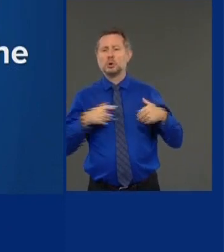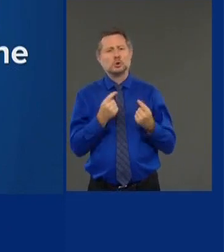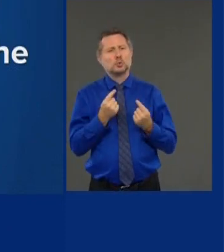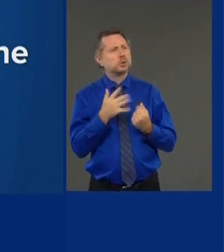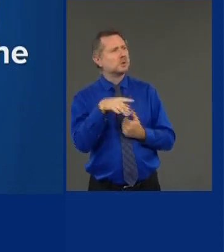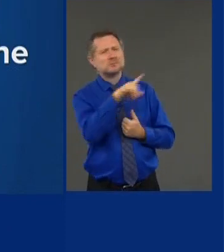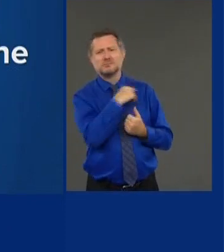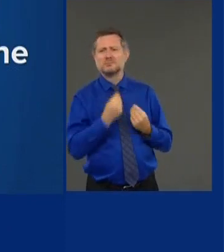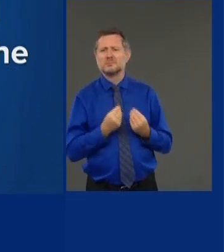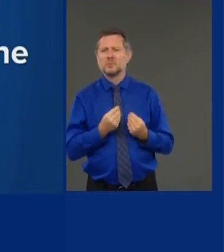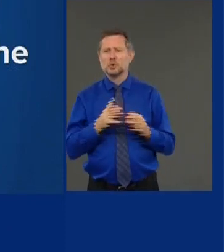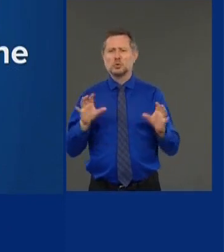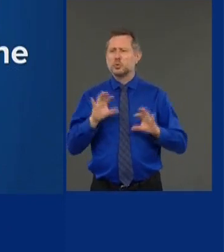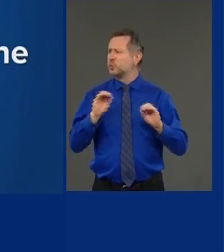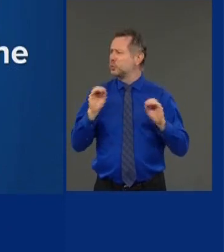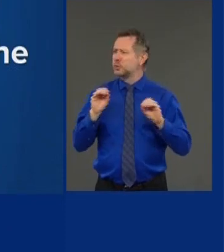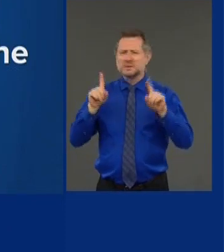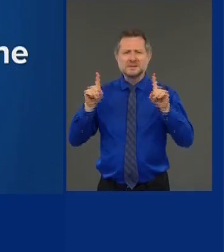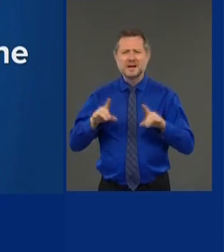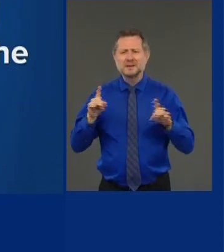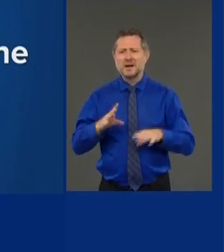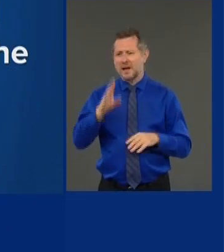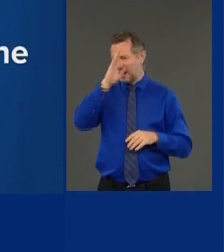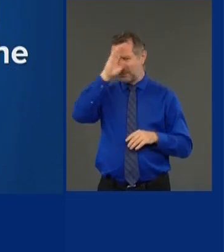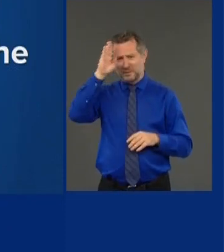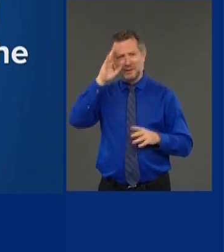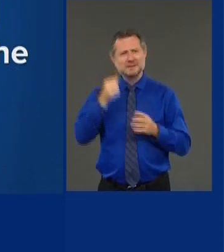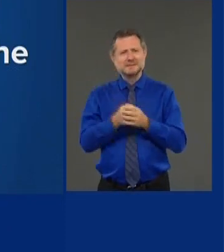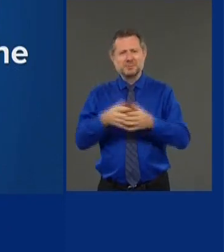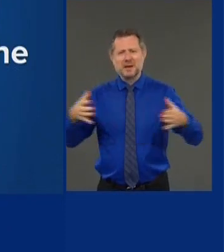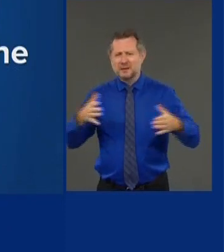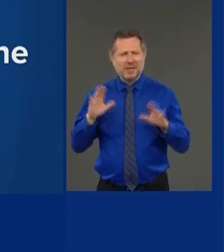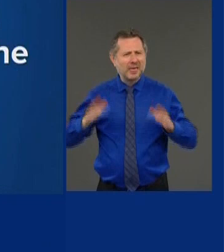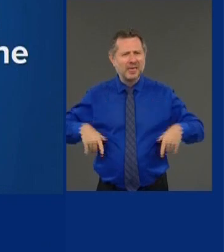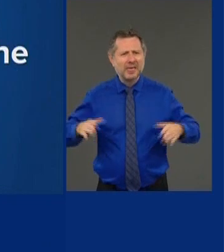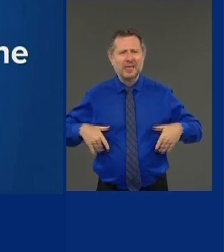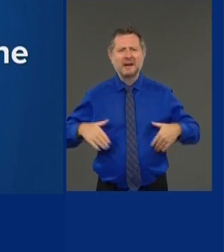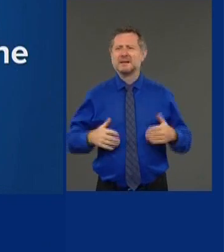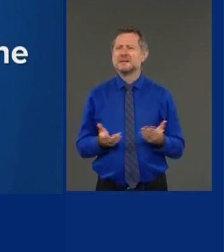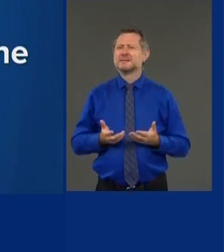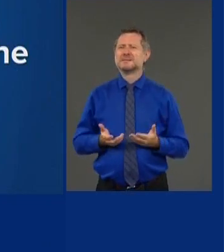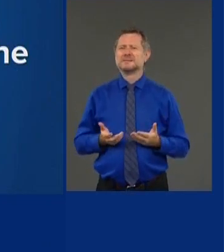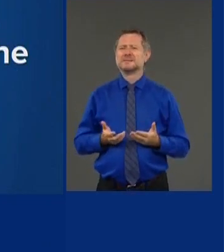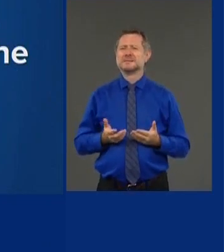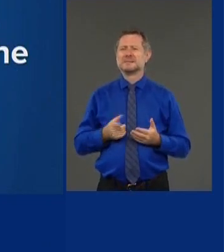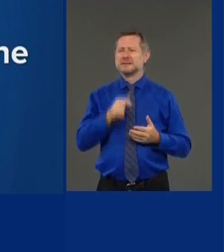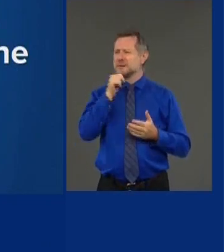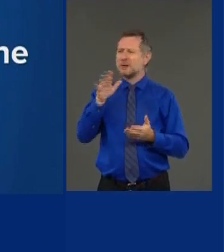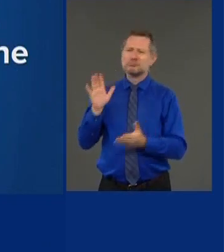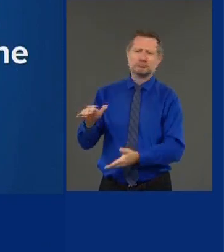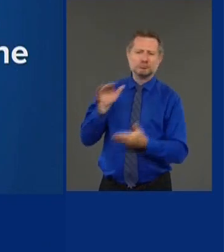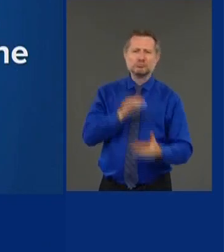MONTHS. HOW DID YOU NOT SET UP A TESTING OPERATION?